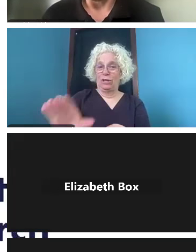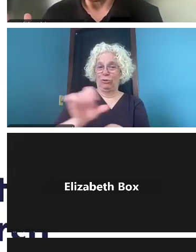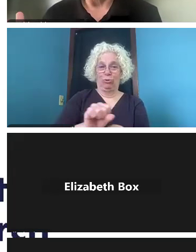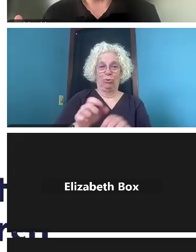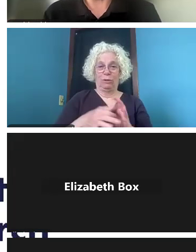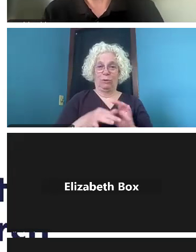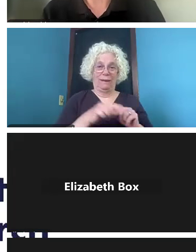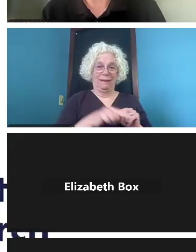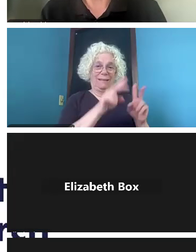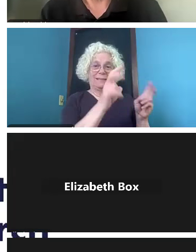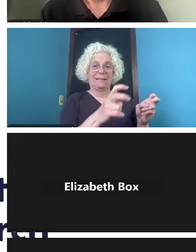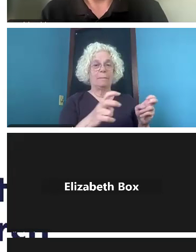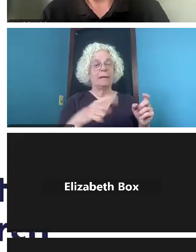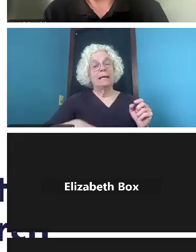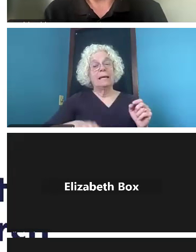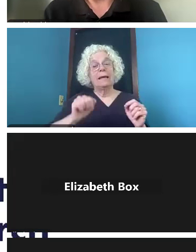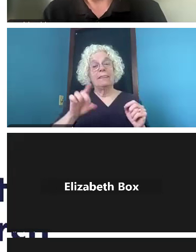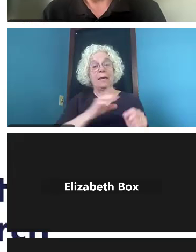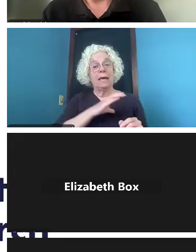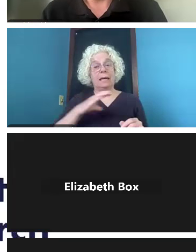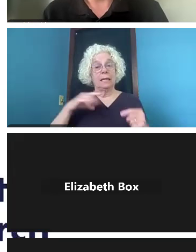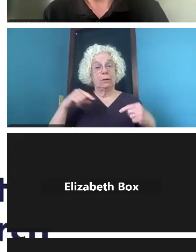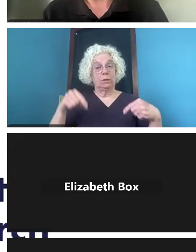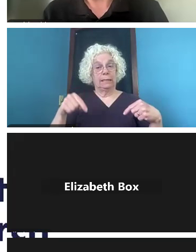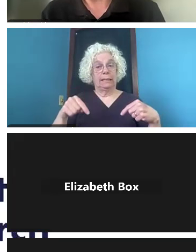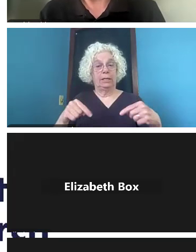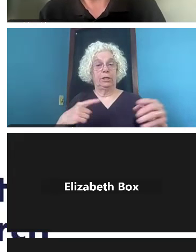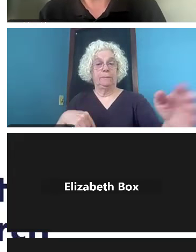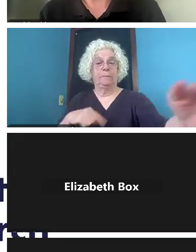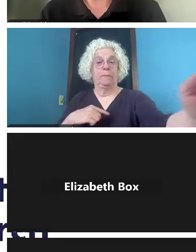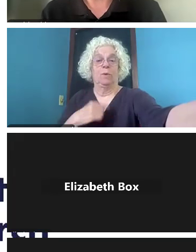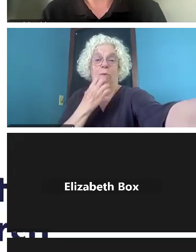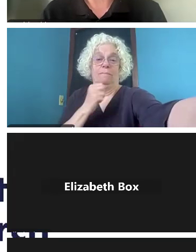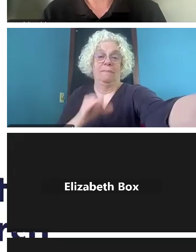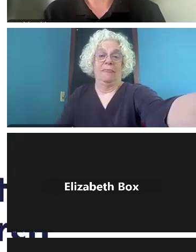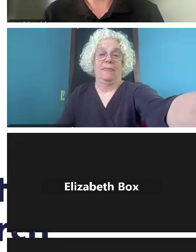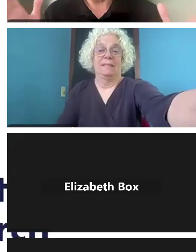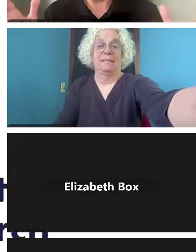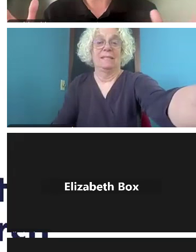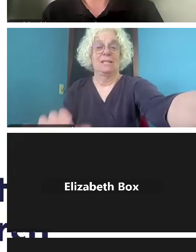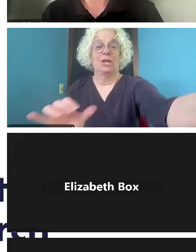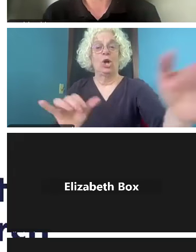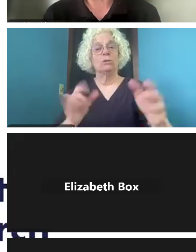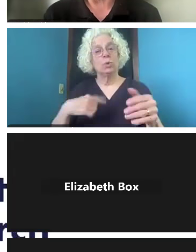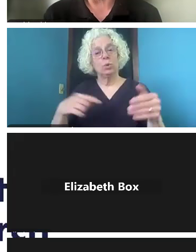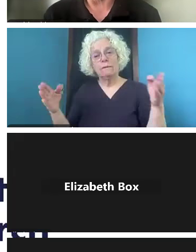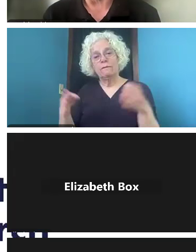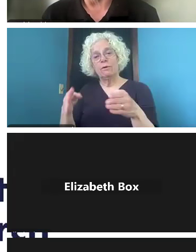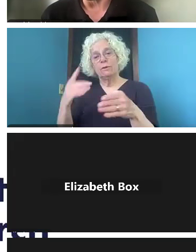And here at the Add Council, it is one that is very near and dear to us as we continue to work on mental health and suicide prevention